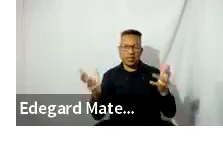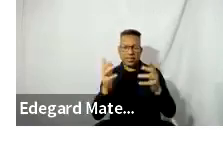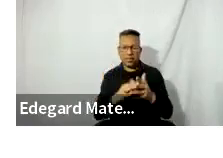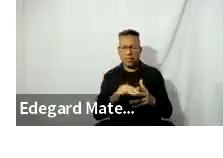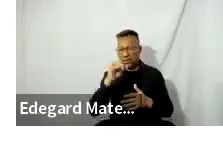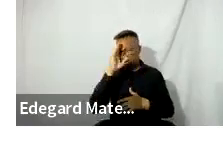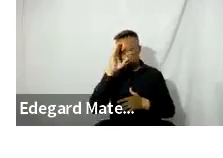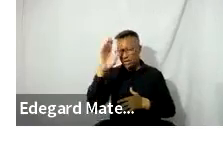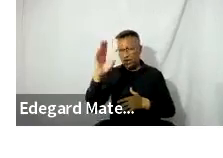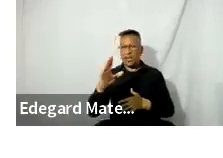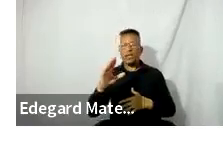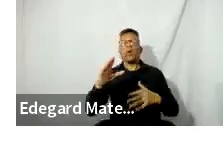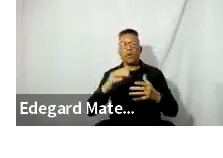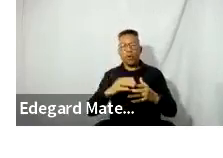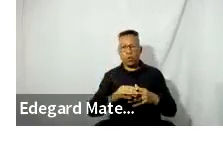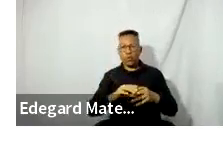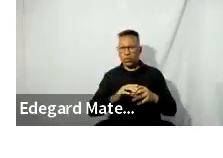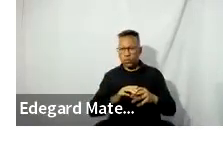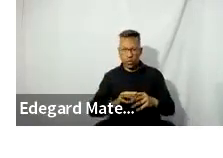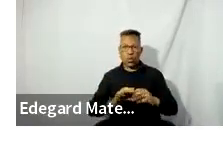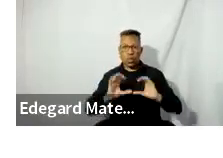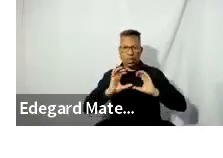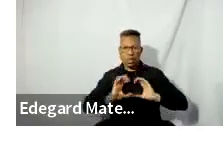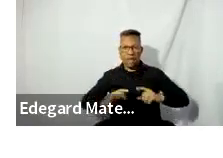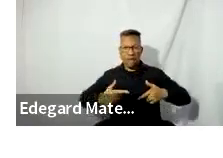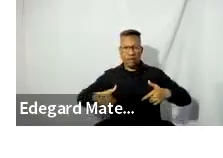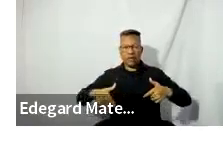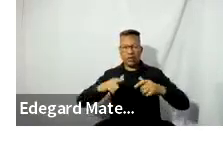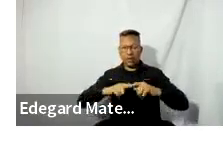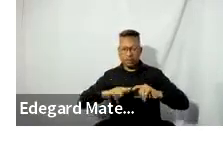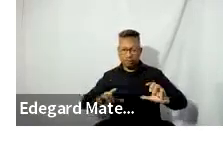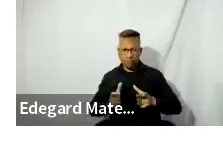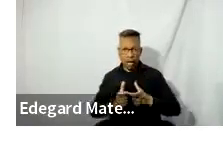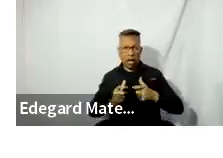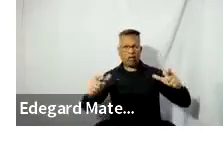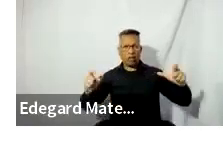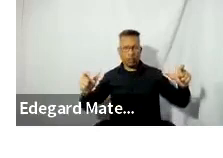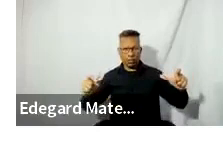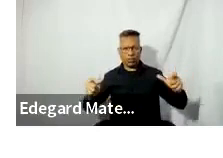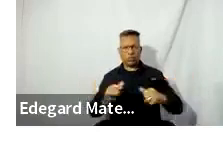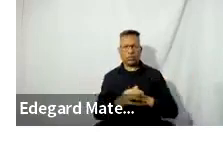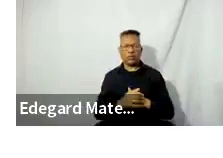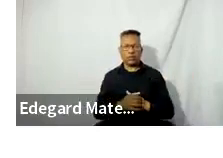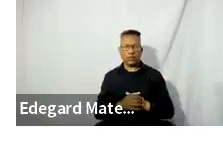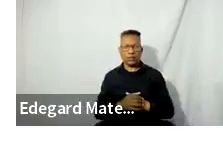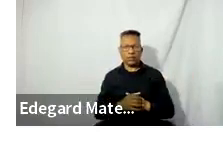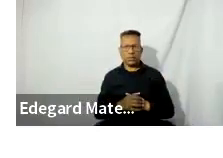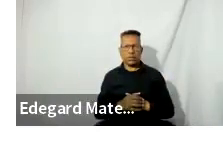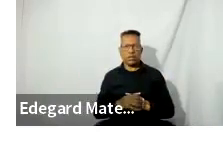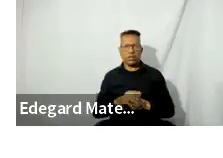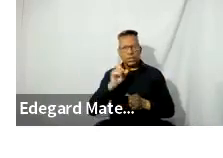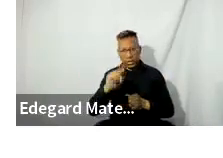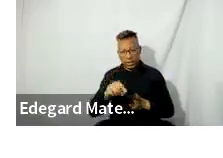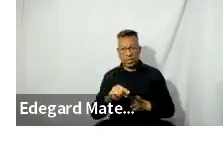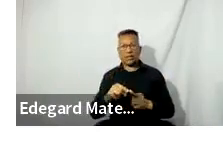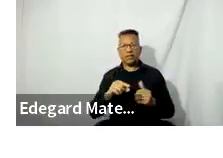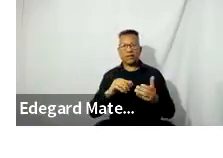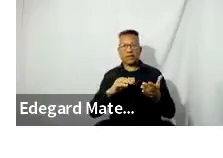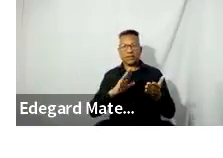ndiose signalization of speech . Yeah, the Yeah, the trial lation lation is poor. The is poor. The English translation, because